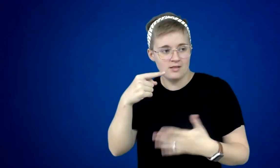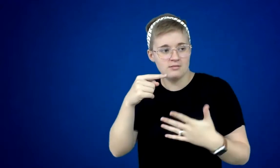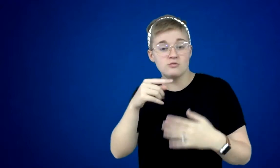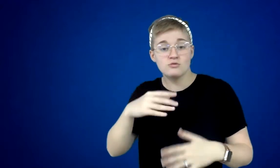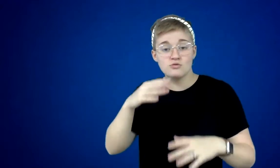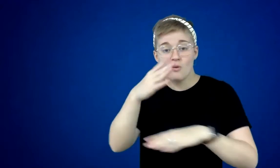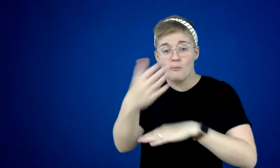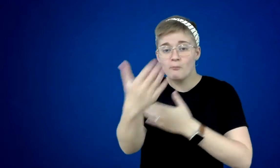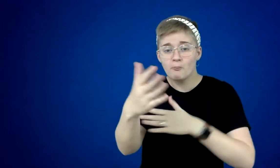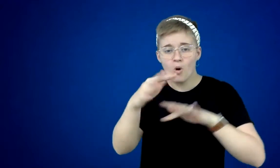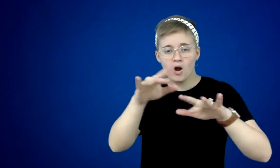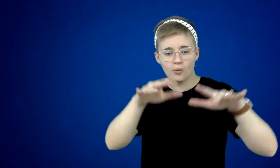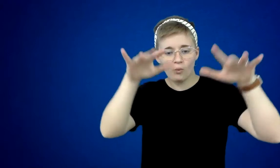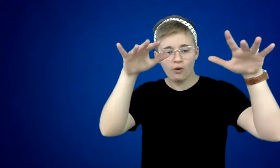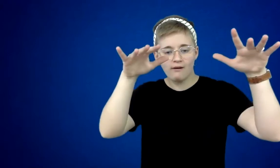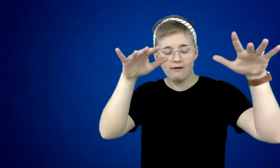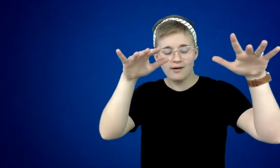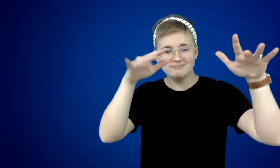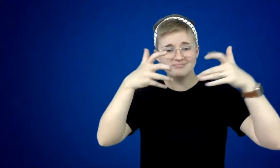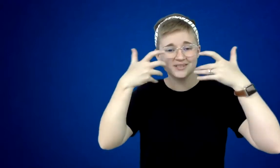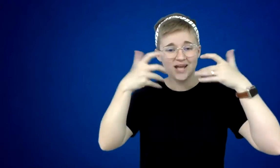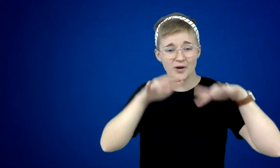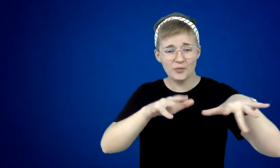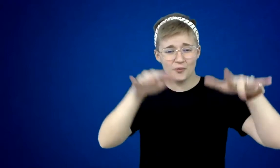“Can I go outside?” Rob asked when his father was done.